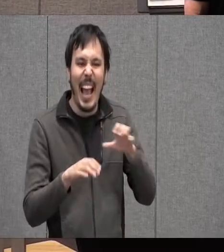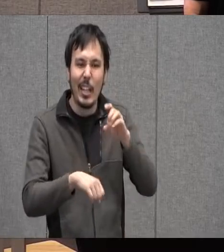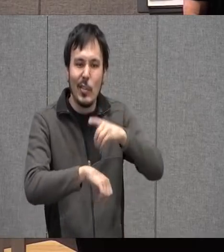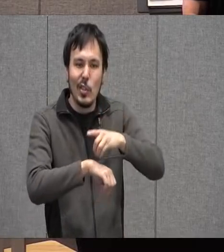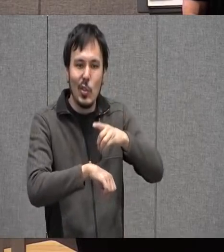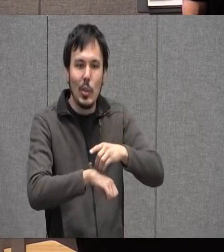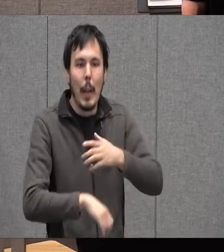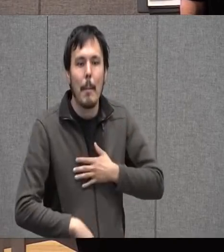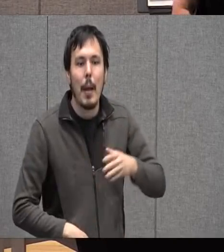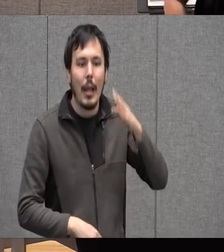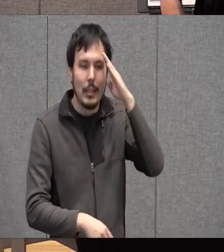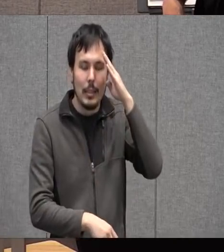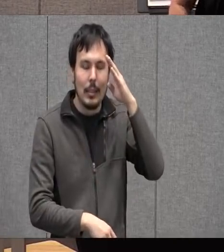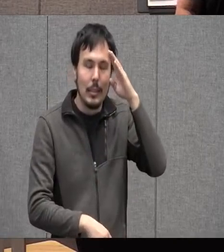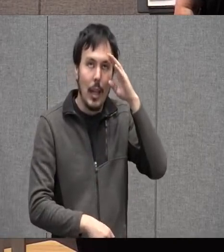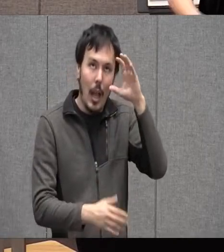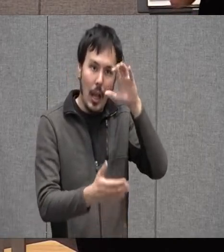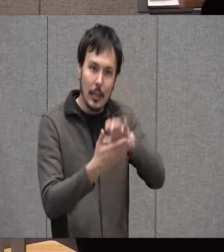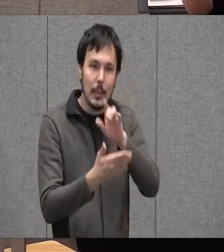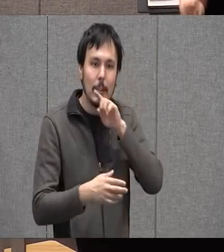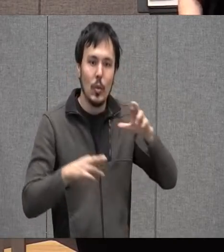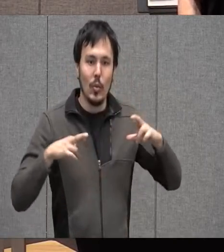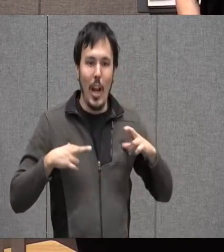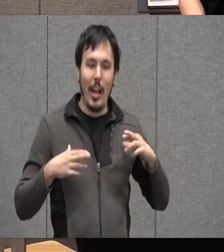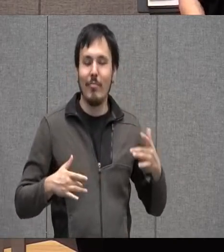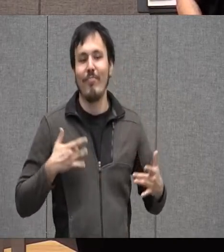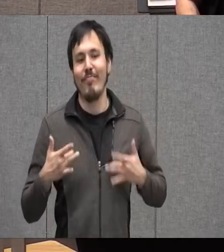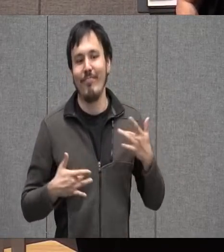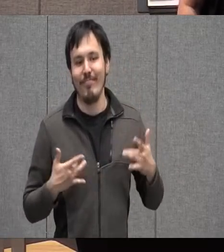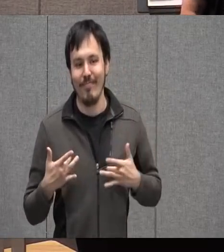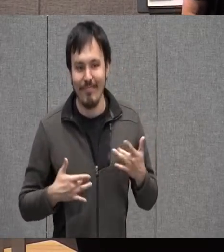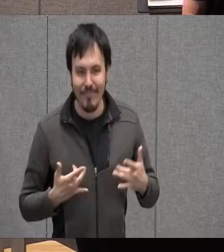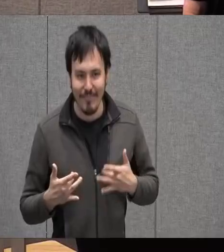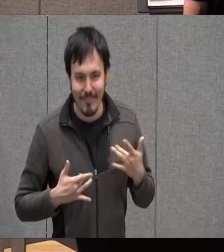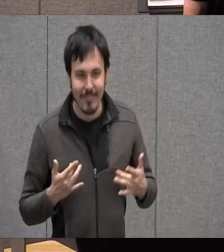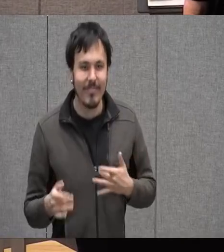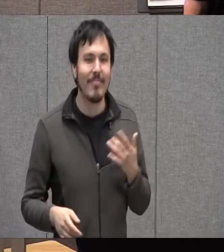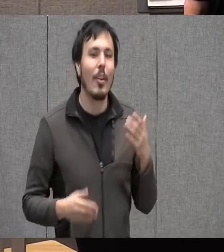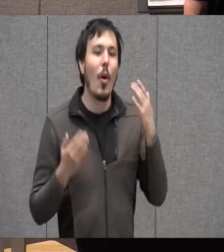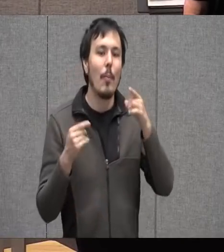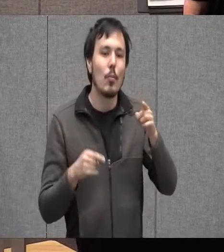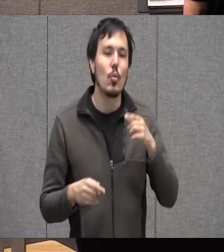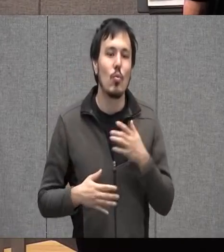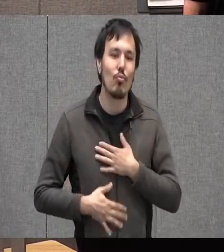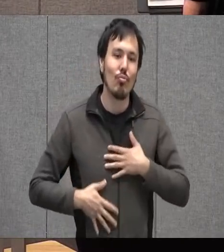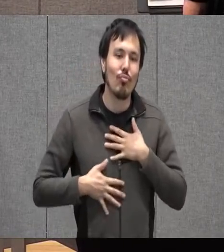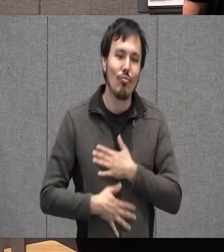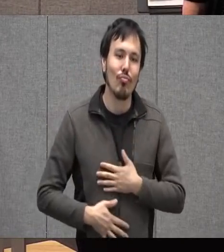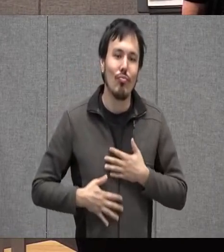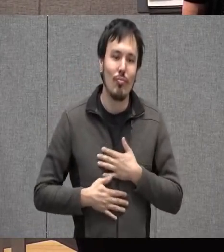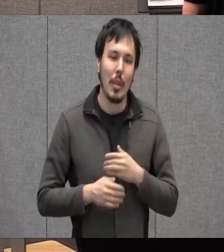But that was definitely something that was exciting. So we are so excited and hope that you guys had a really fun time with working with us today.